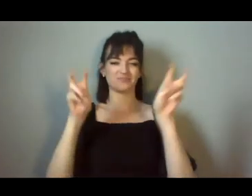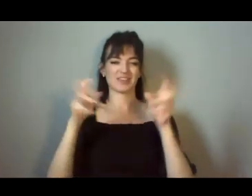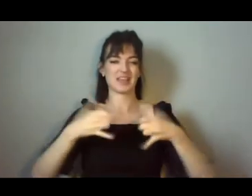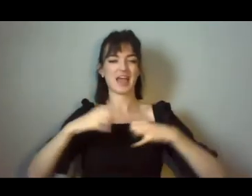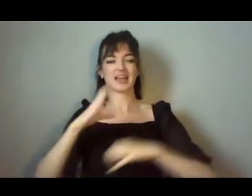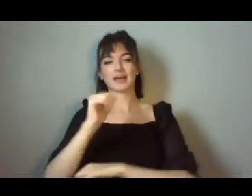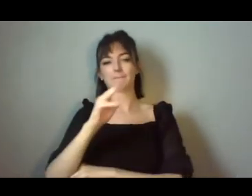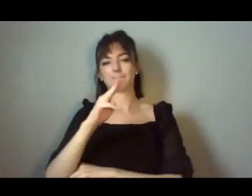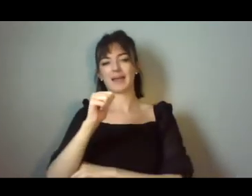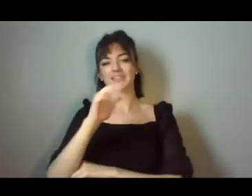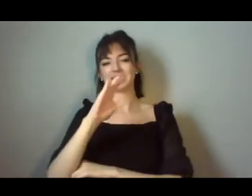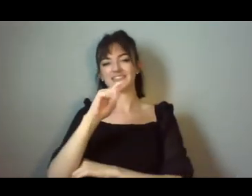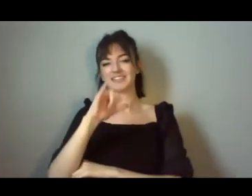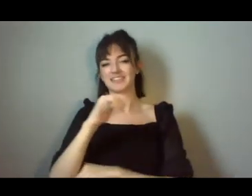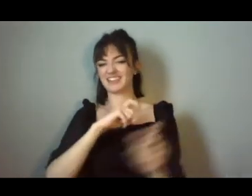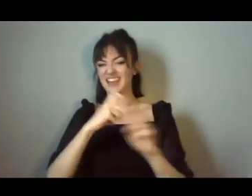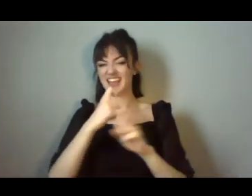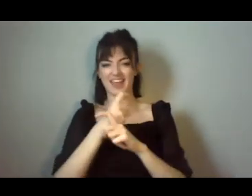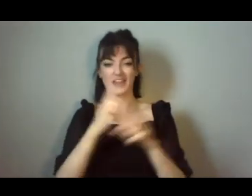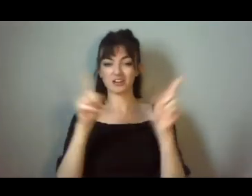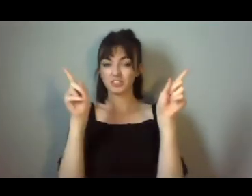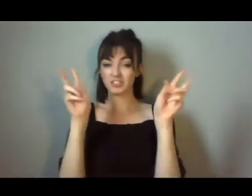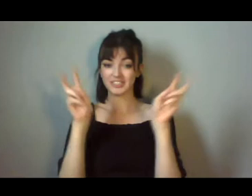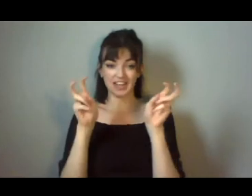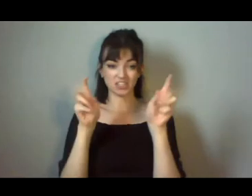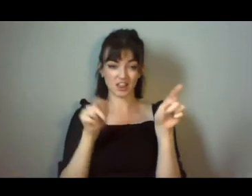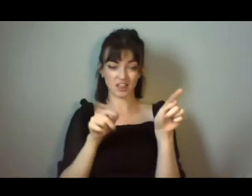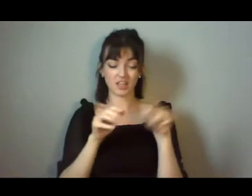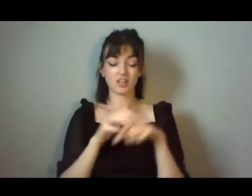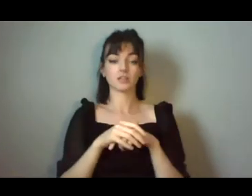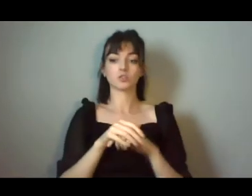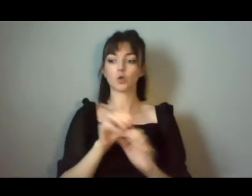has remained in the title to the act, and it's not just known just as the assisted decision